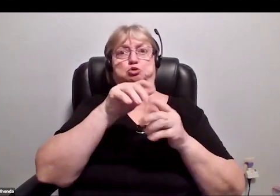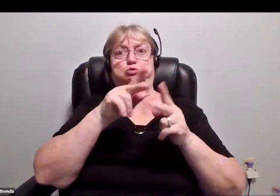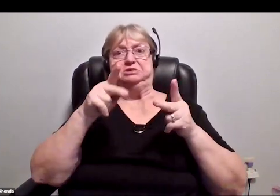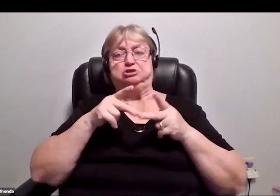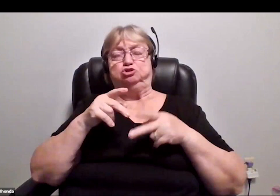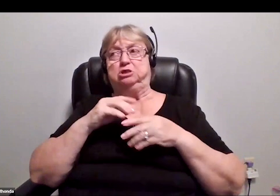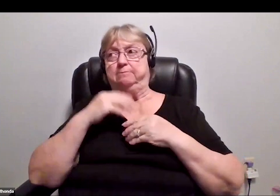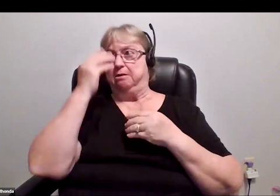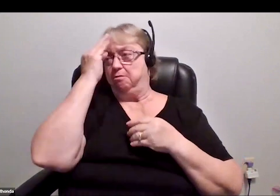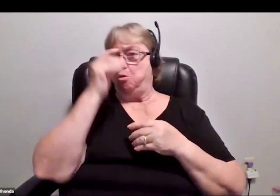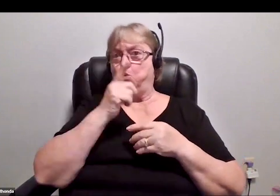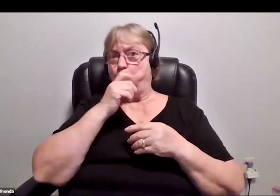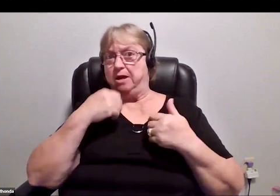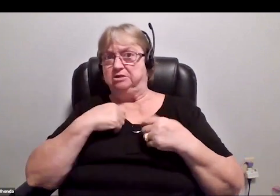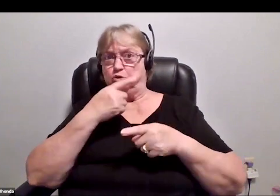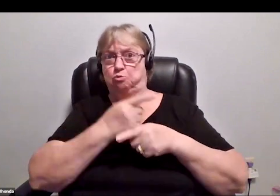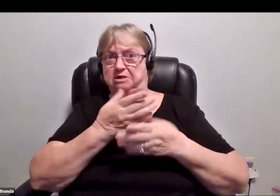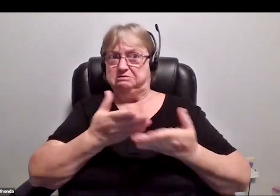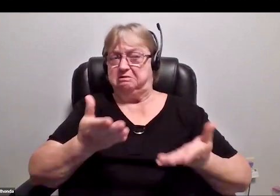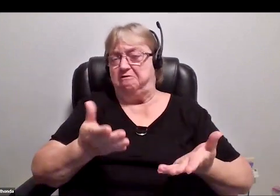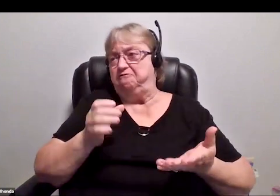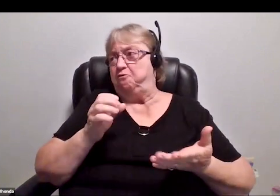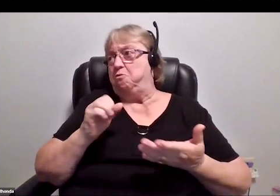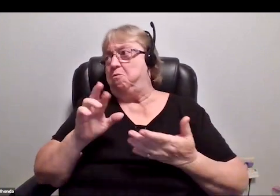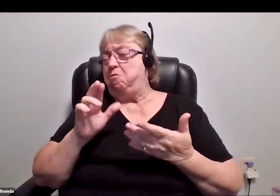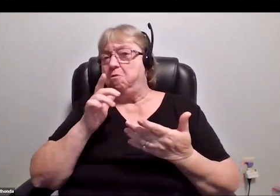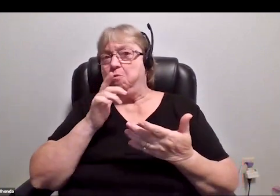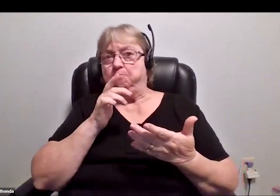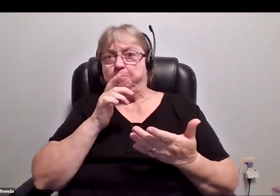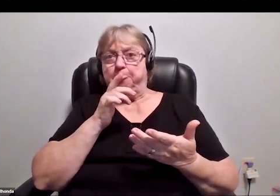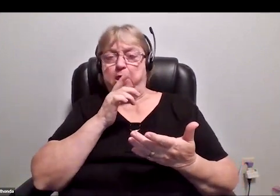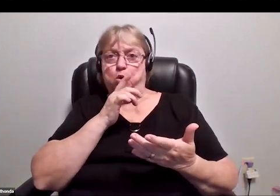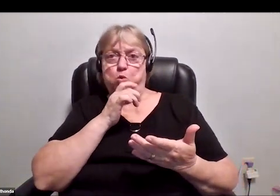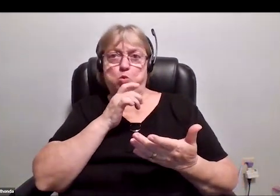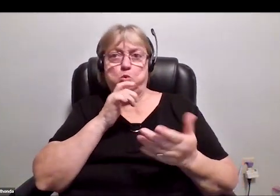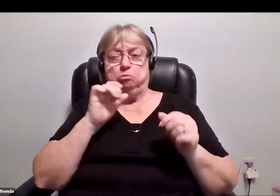who has the right stuff or who gets to be thought of